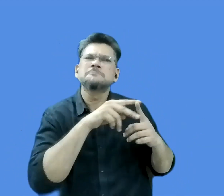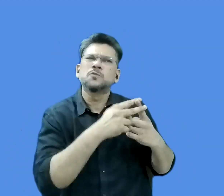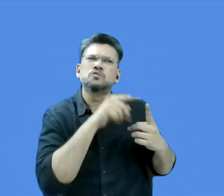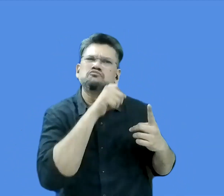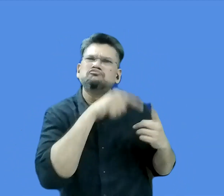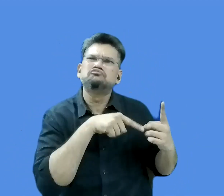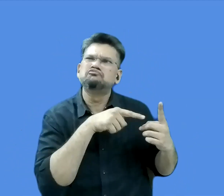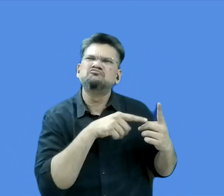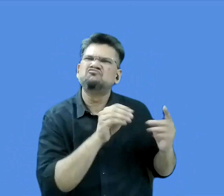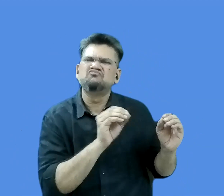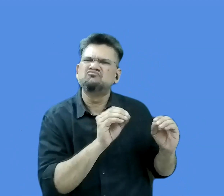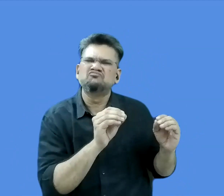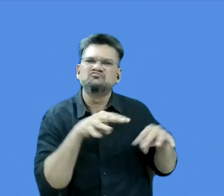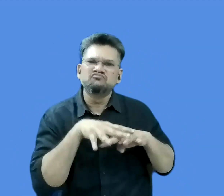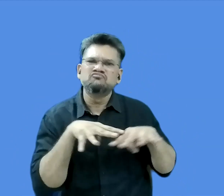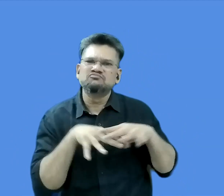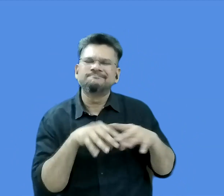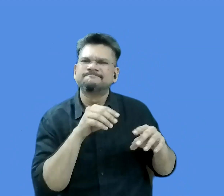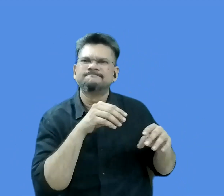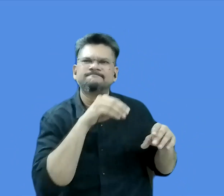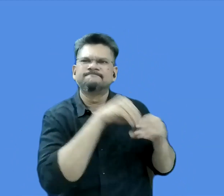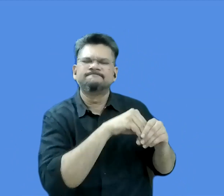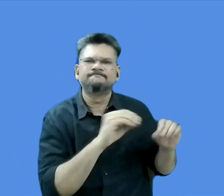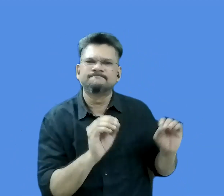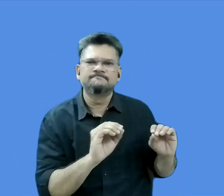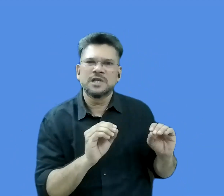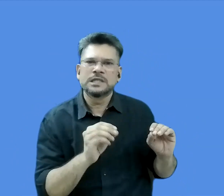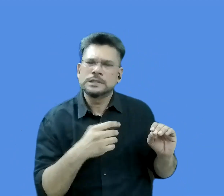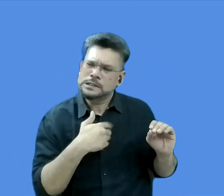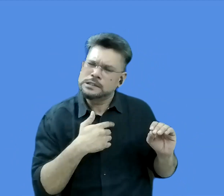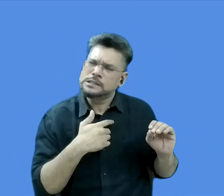, to look at this sector. There is an intersectionality, there are no tools